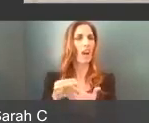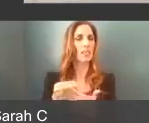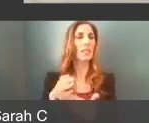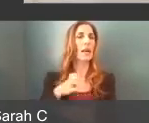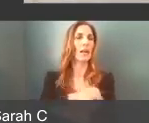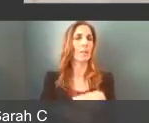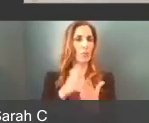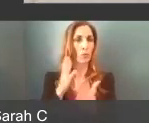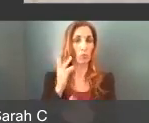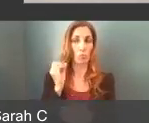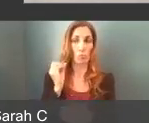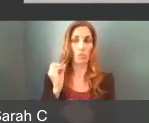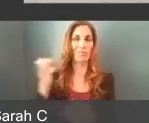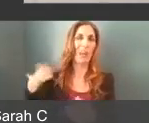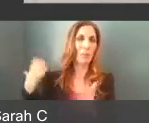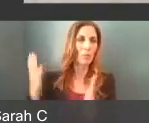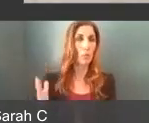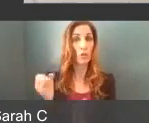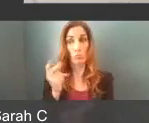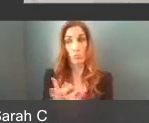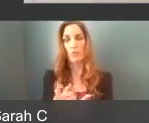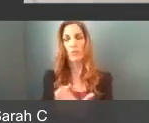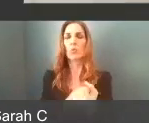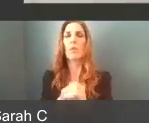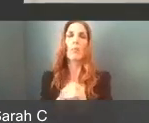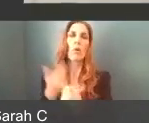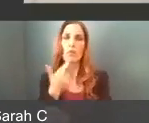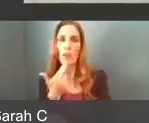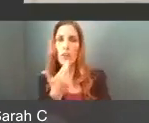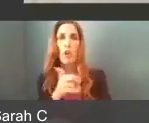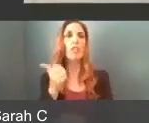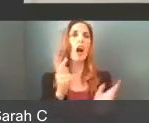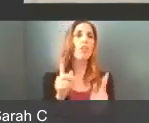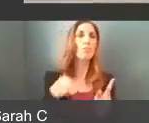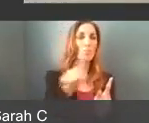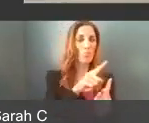and other food service businesses that have suffered financially due to the COVID-19 pandemic.